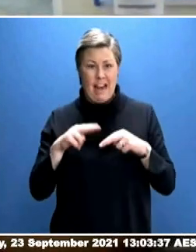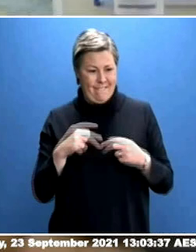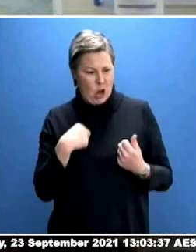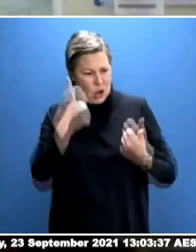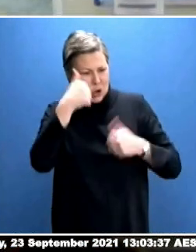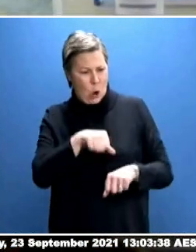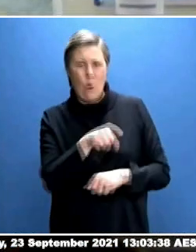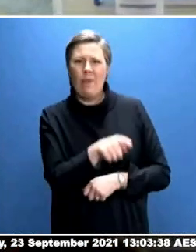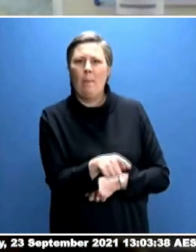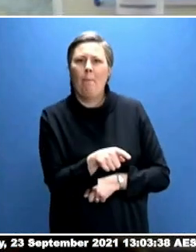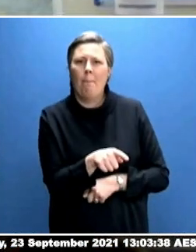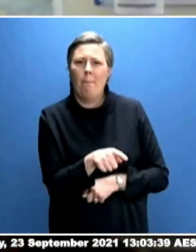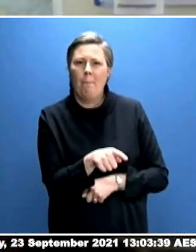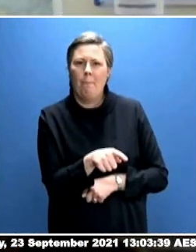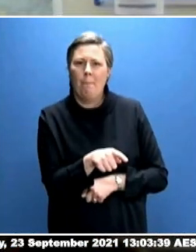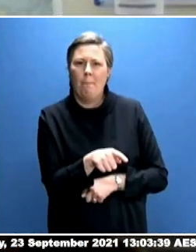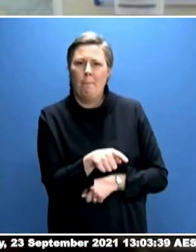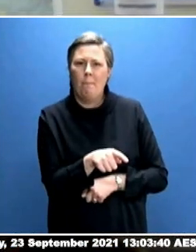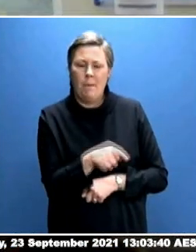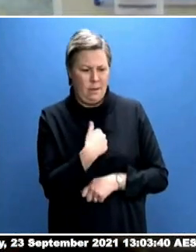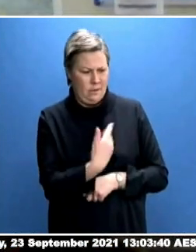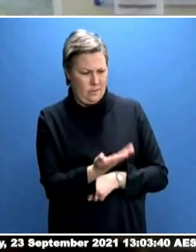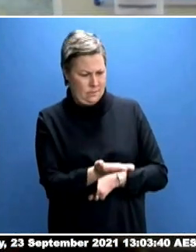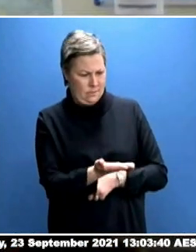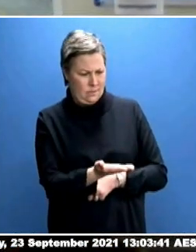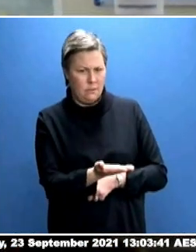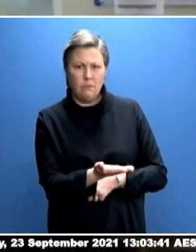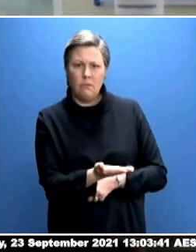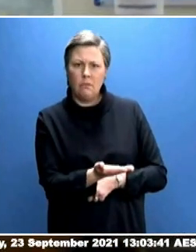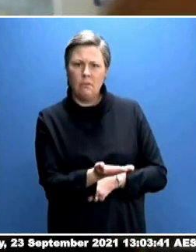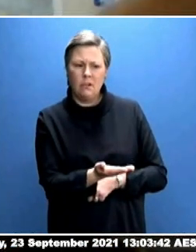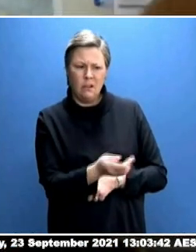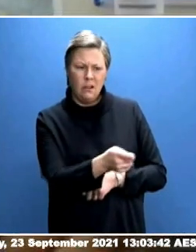personal dealings, and the question is, "Well, why couldn't this kid be with